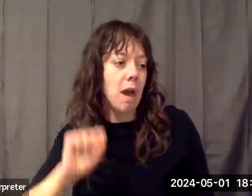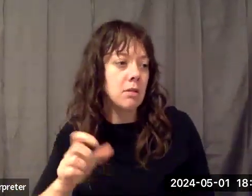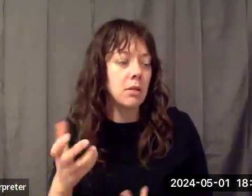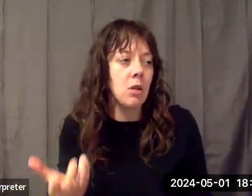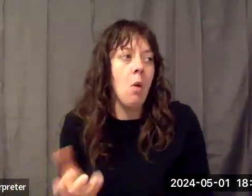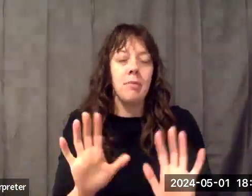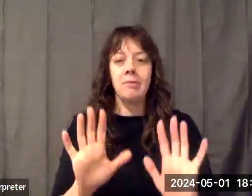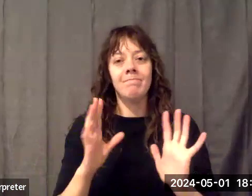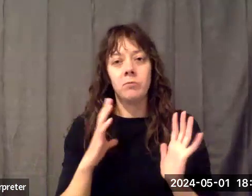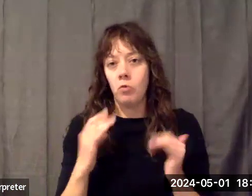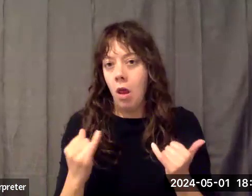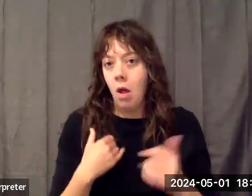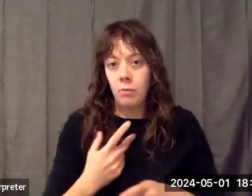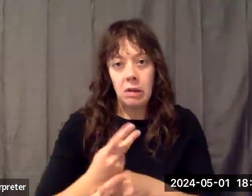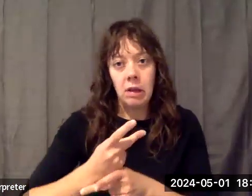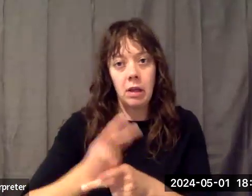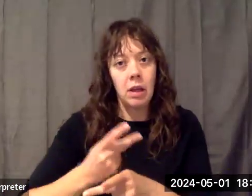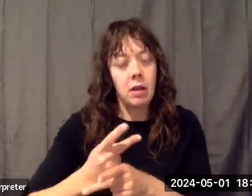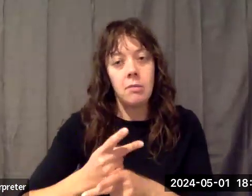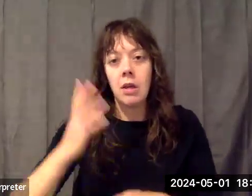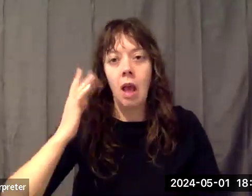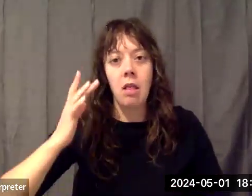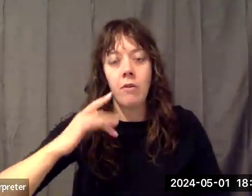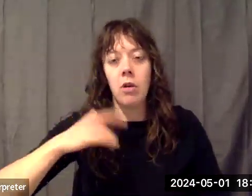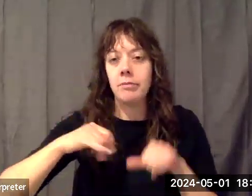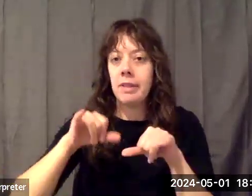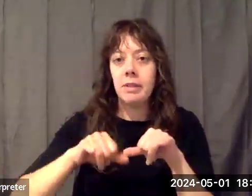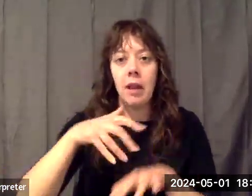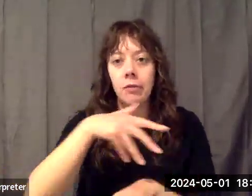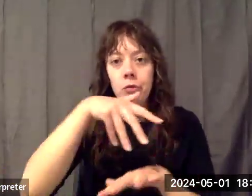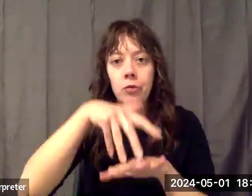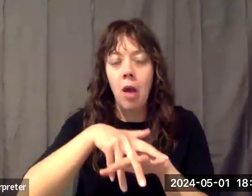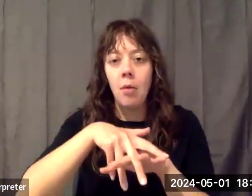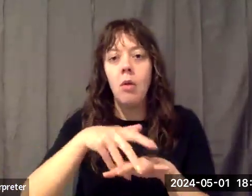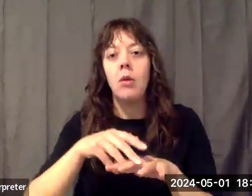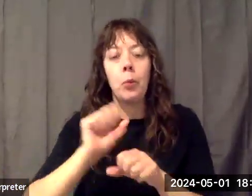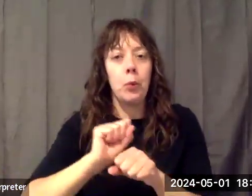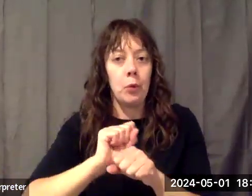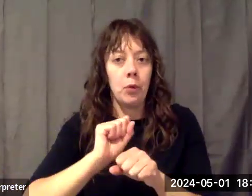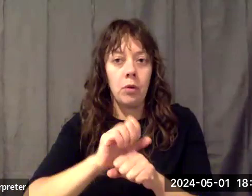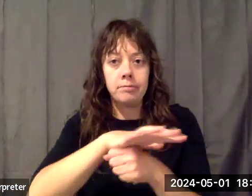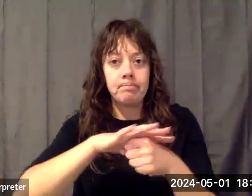certification and just work on tribal land for right now and then weigh my options. I mean, I moved here just